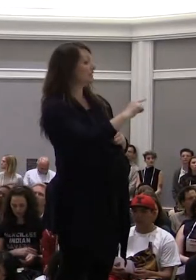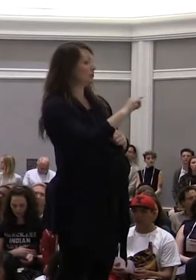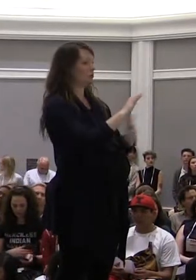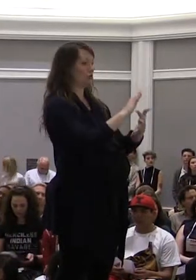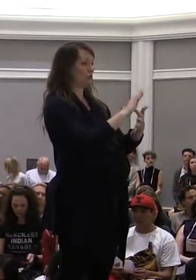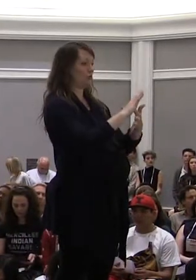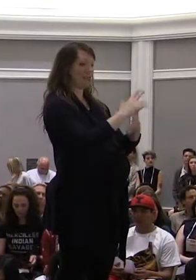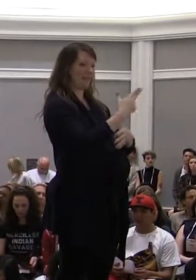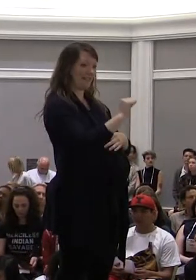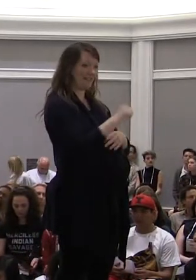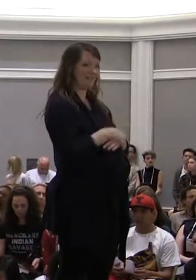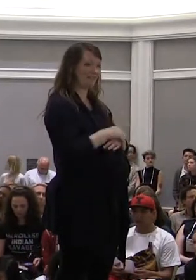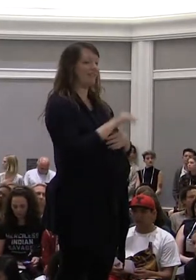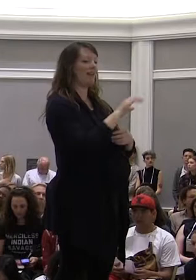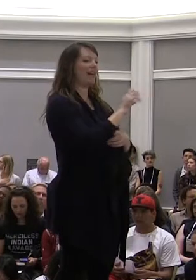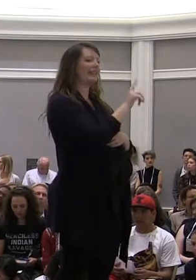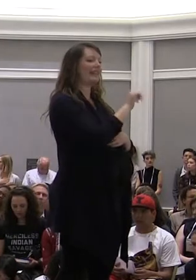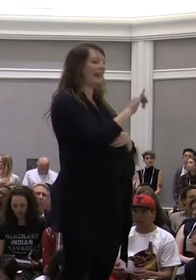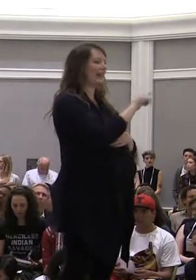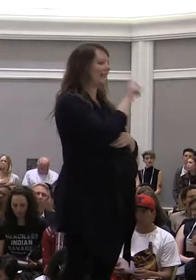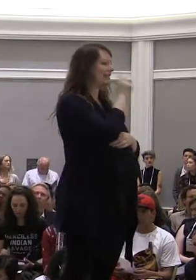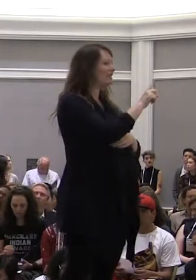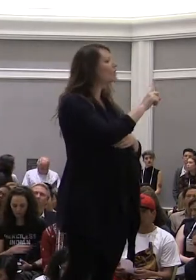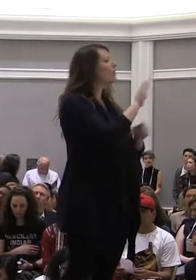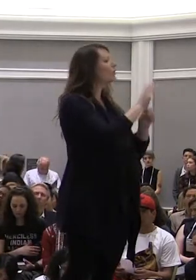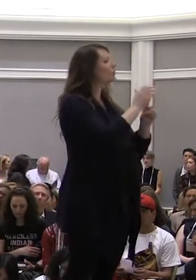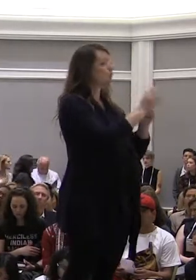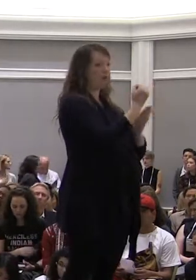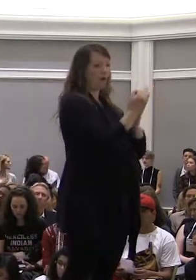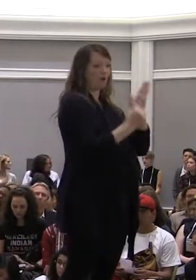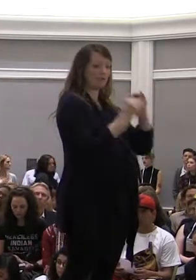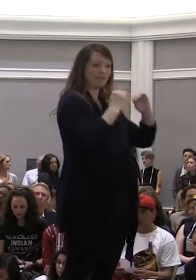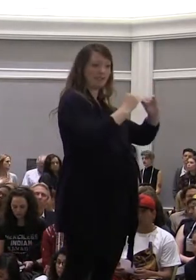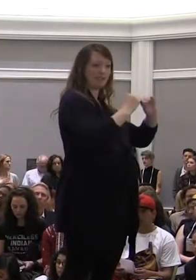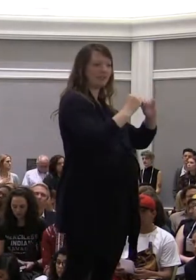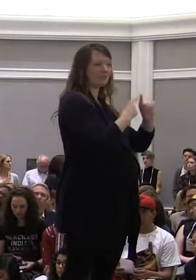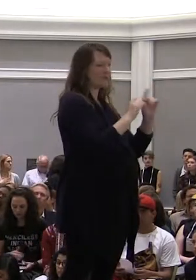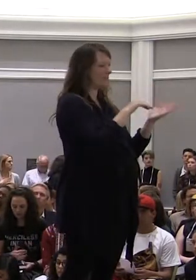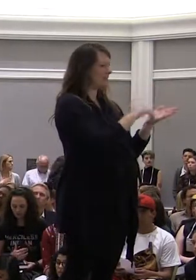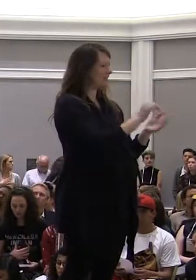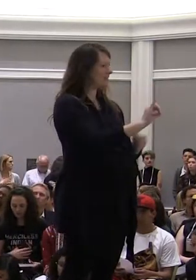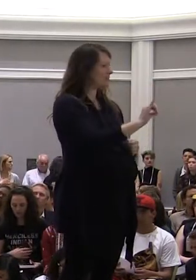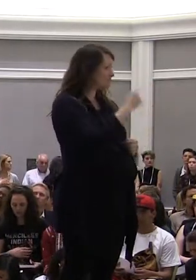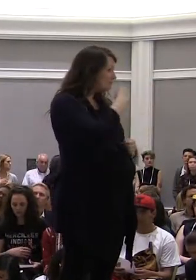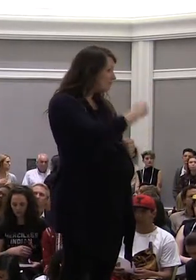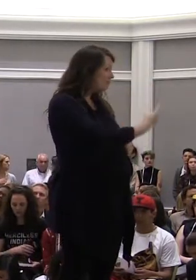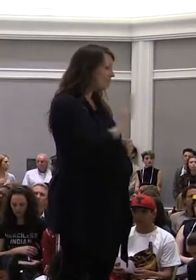Clay's also a cultural arts educator at the center. If they can come here at this time,